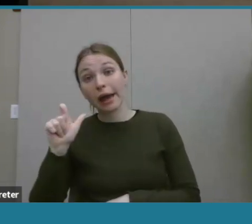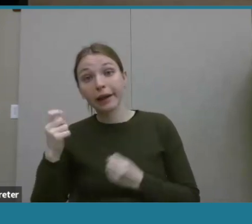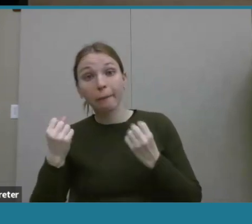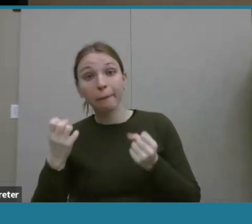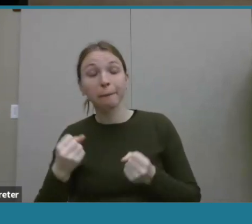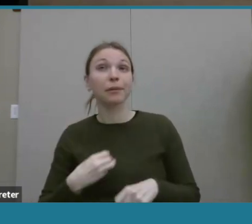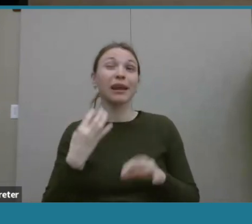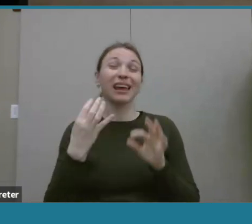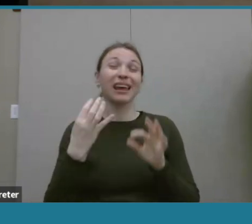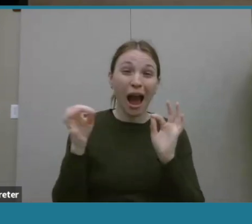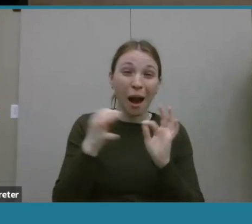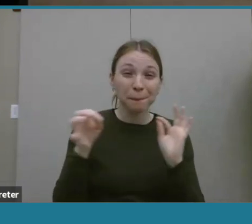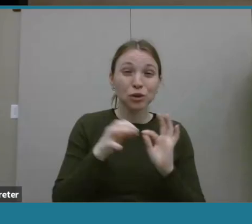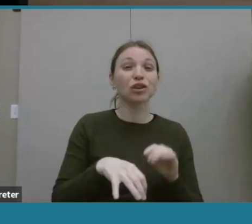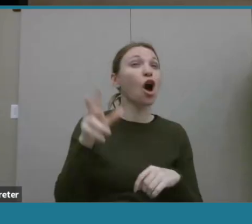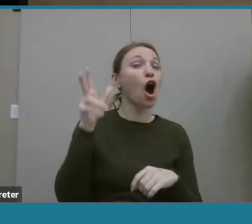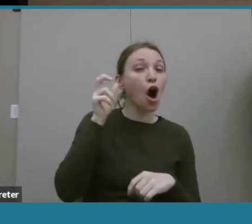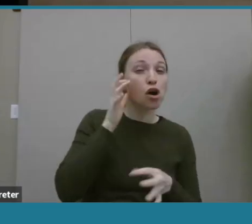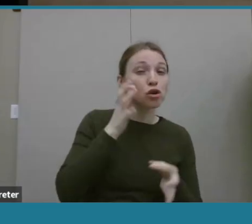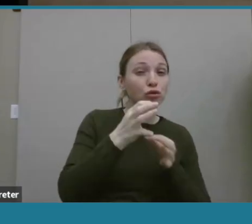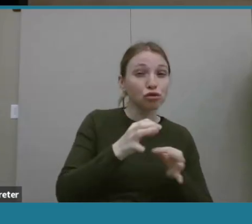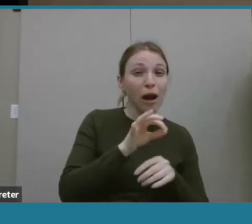Audio-described video whenever we have video in the habitats.